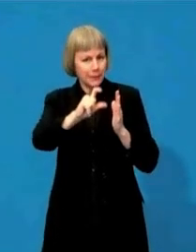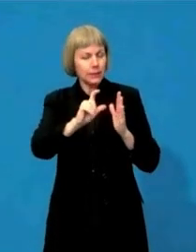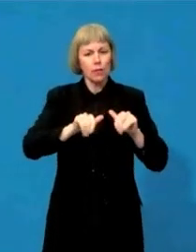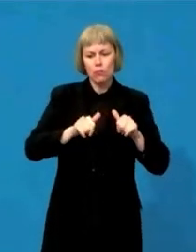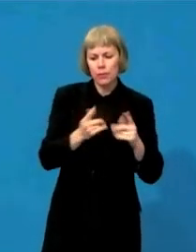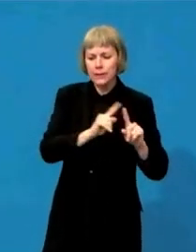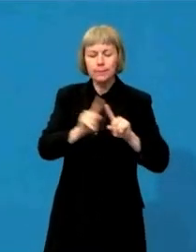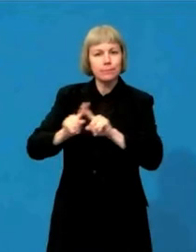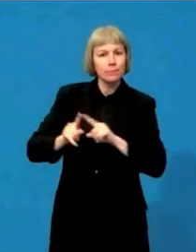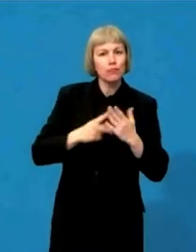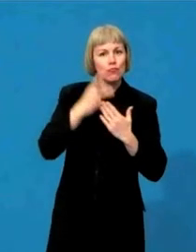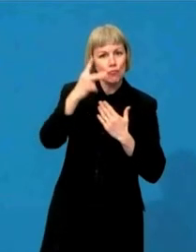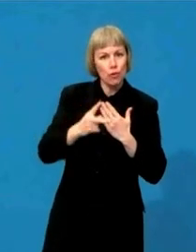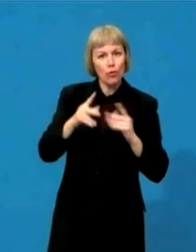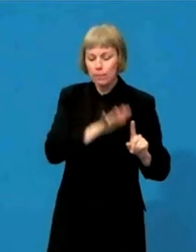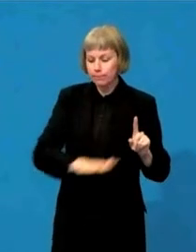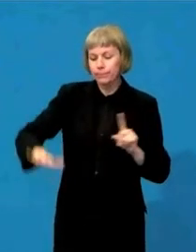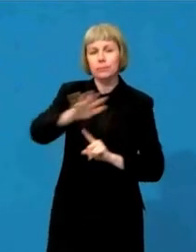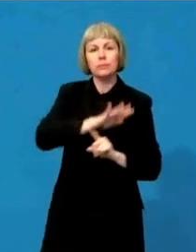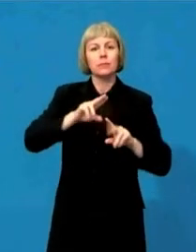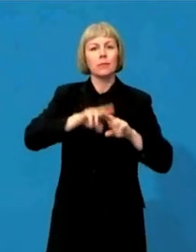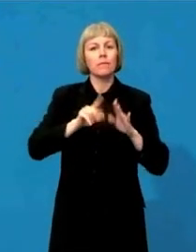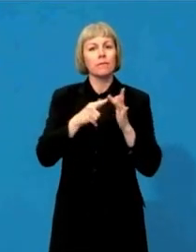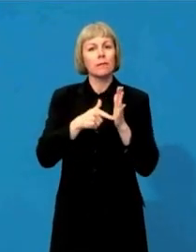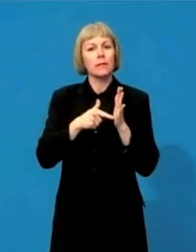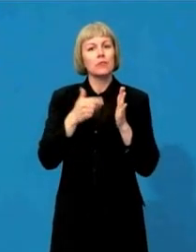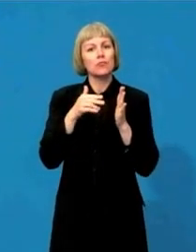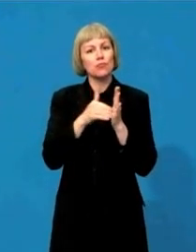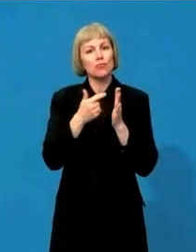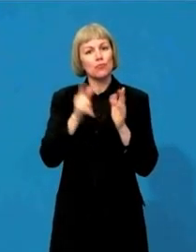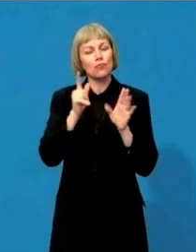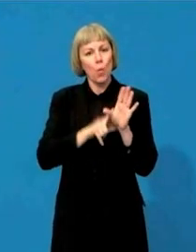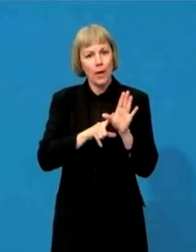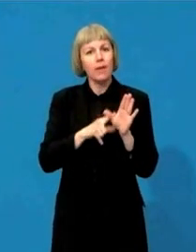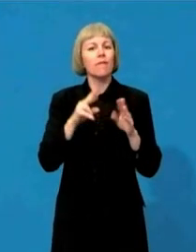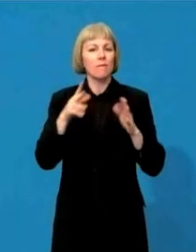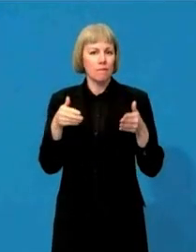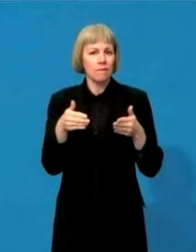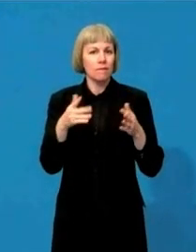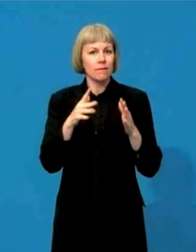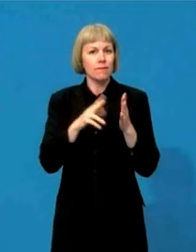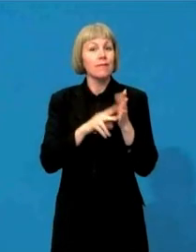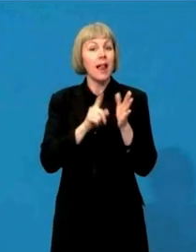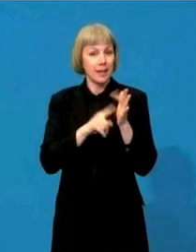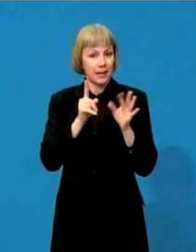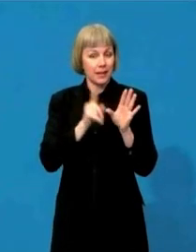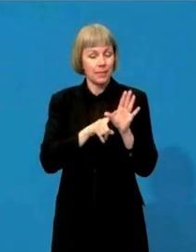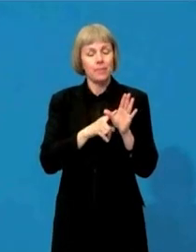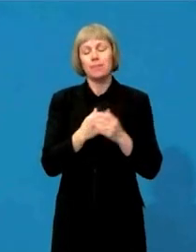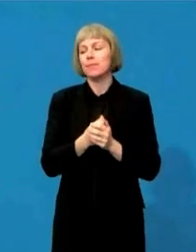Fitzroy Valley, so - but physical infrastructure, we run a women's refuge.